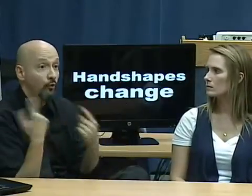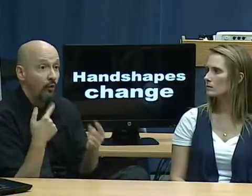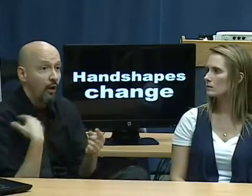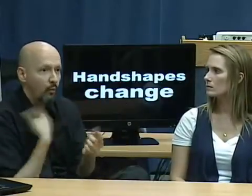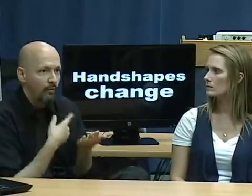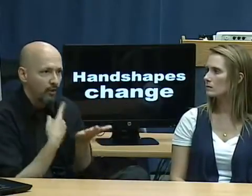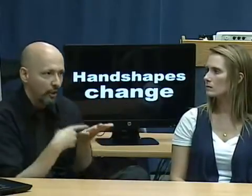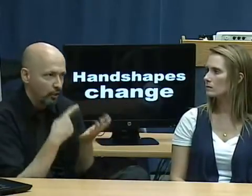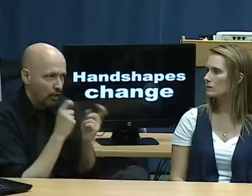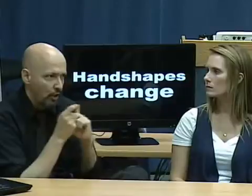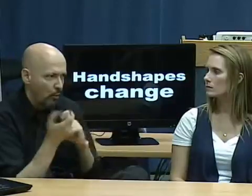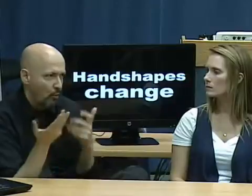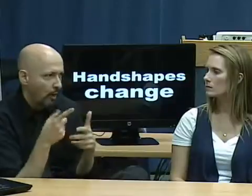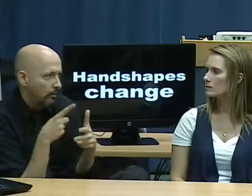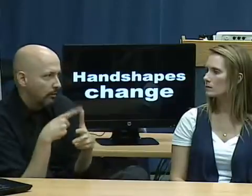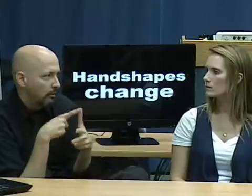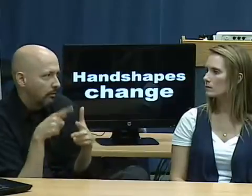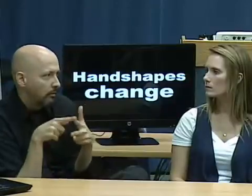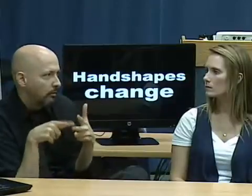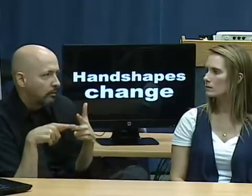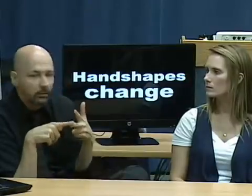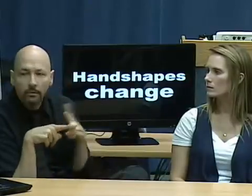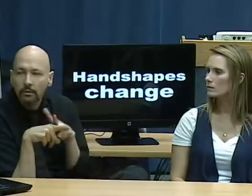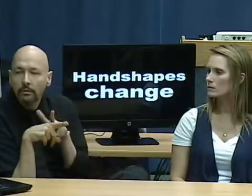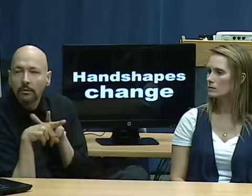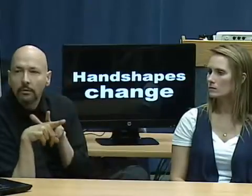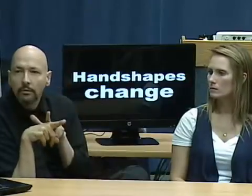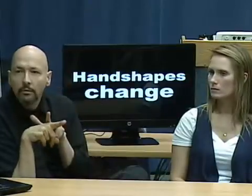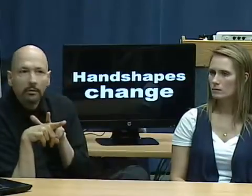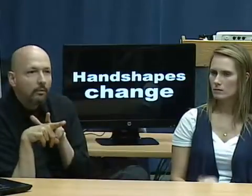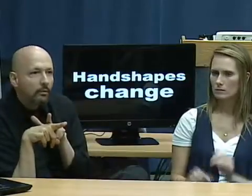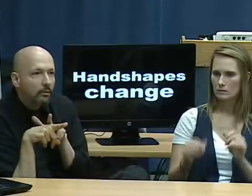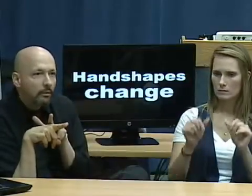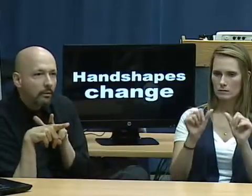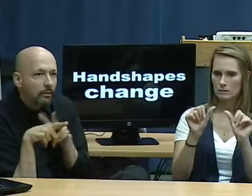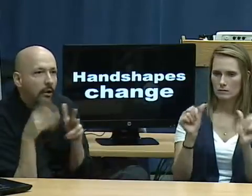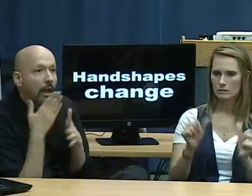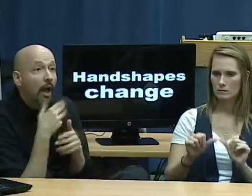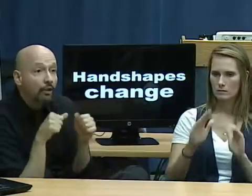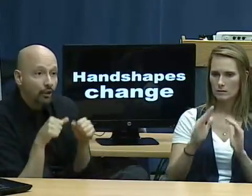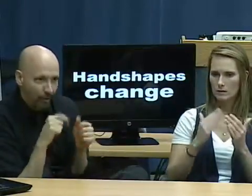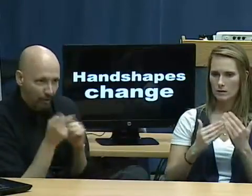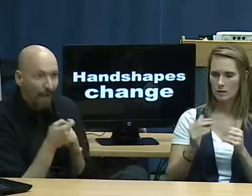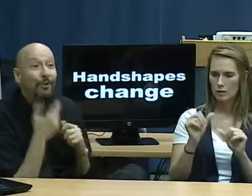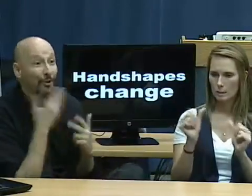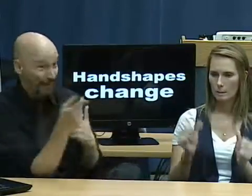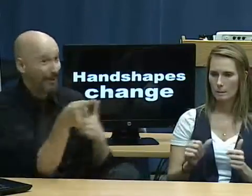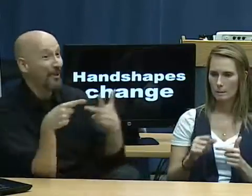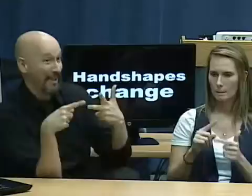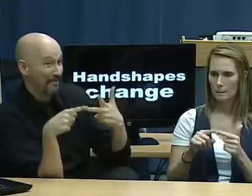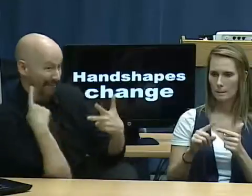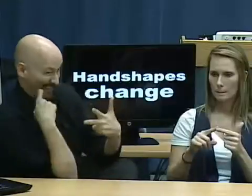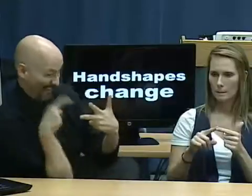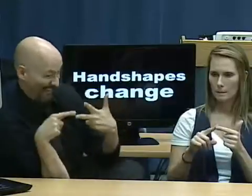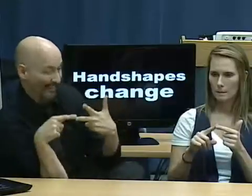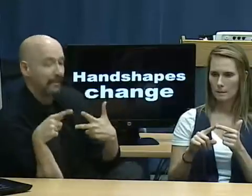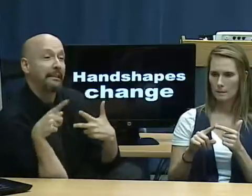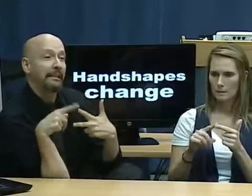So far, we've discussed what three types of changes? Handshape. Handshape changes. Good. That's the third one.